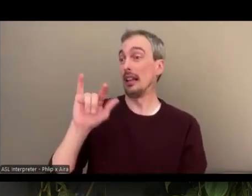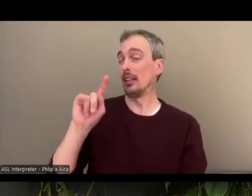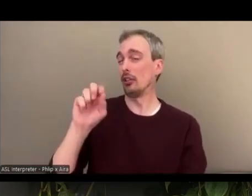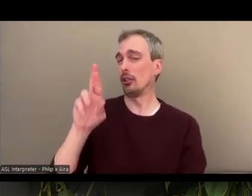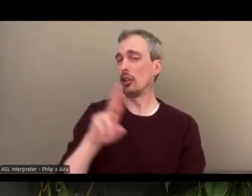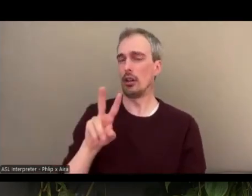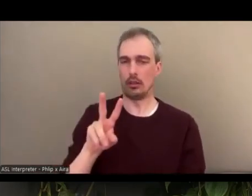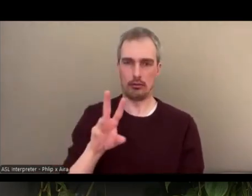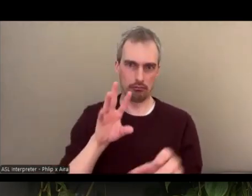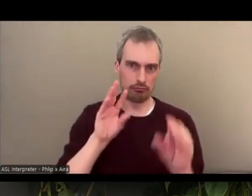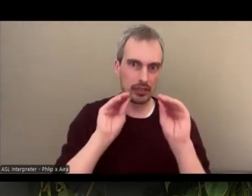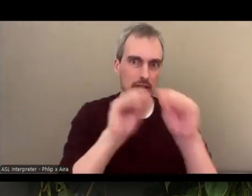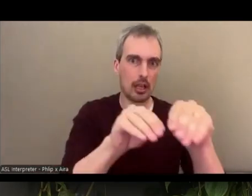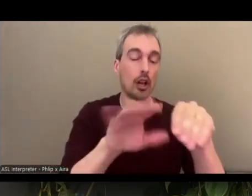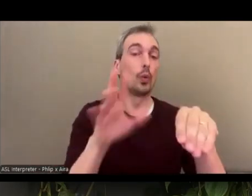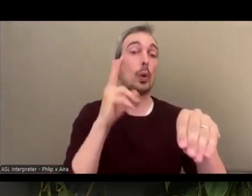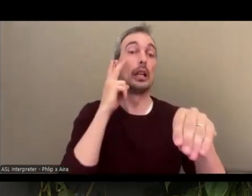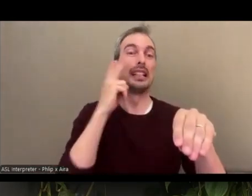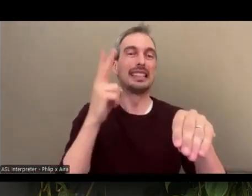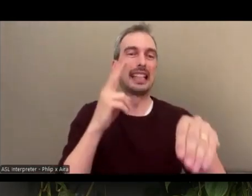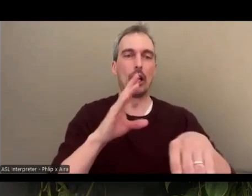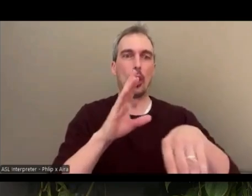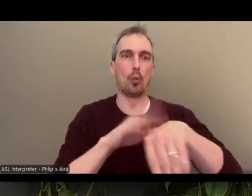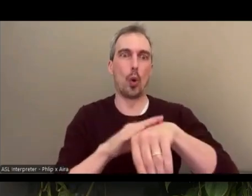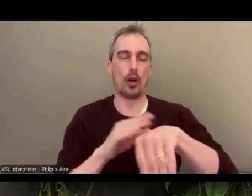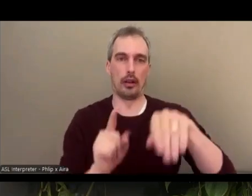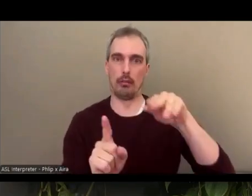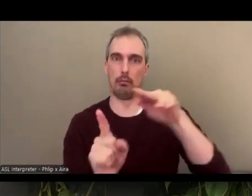right there, where they're coding, about certain types of accessibility issues.